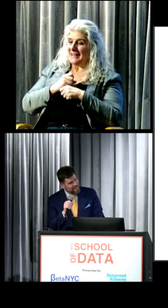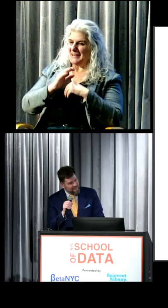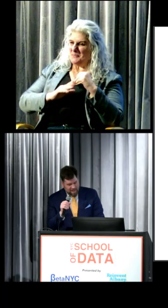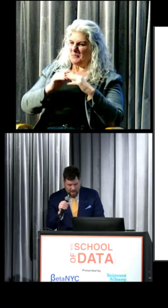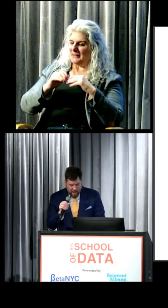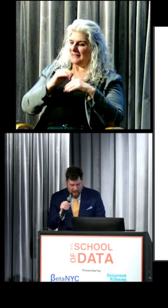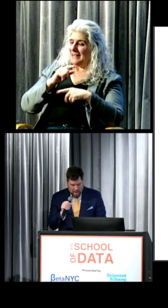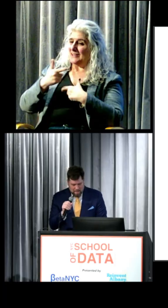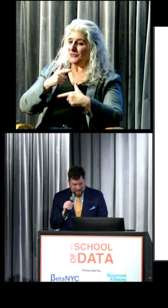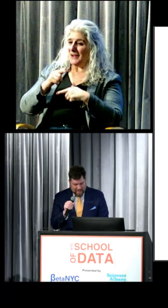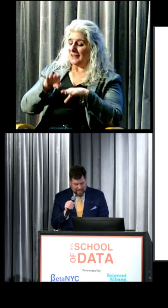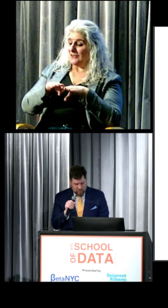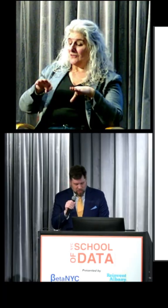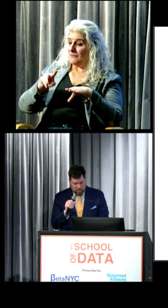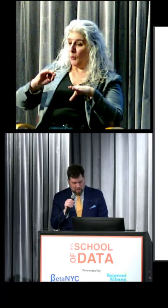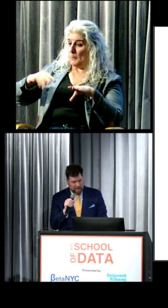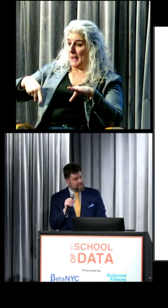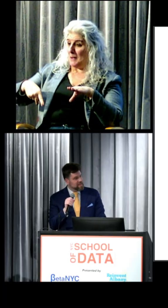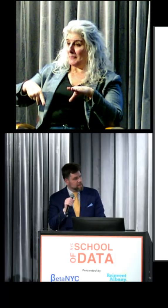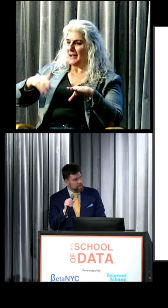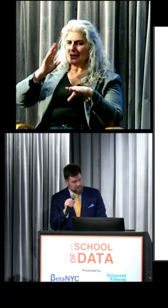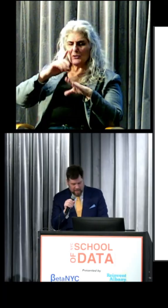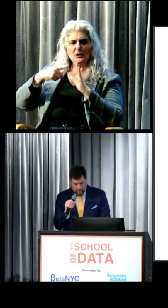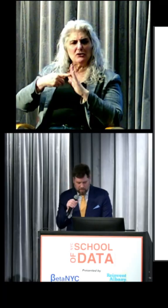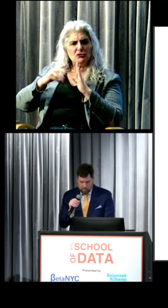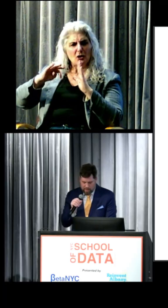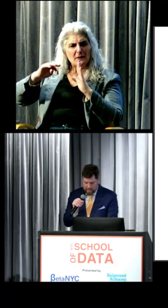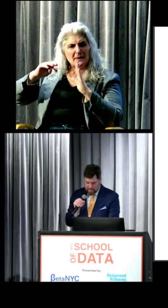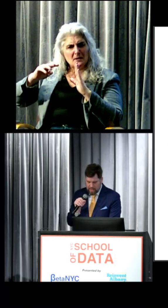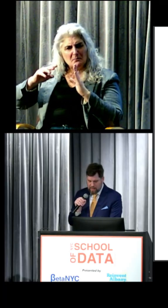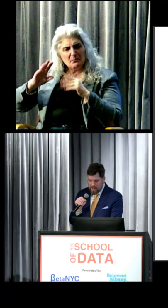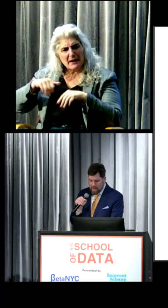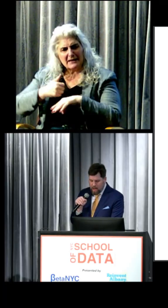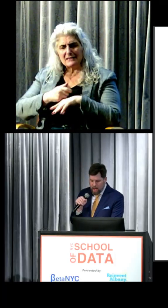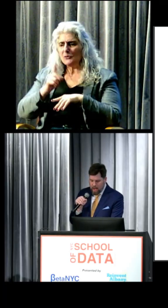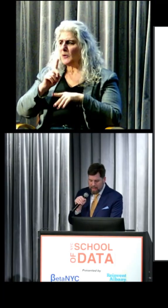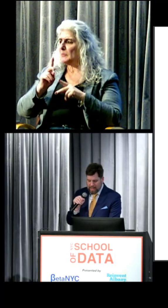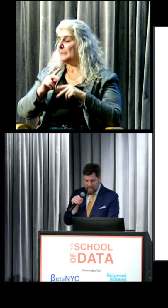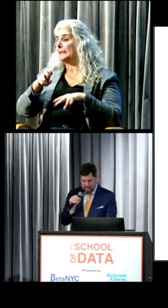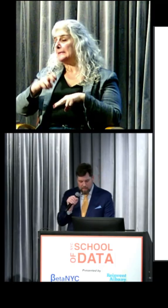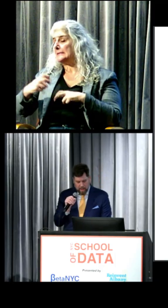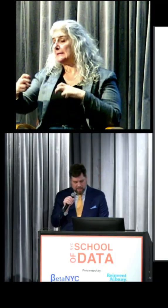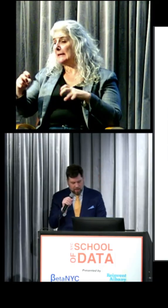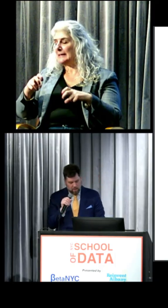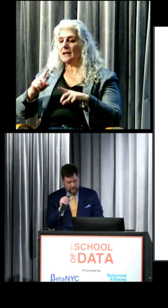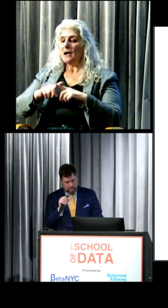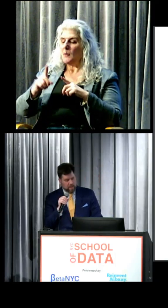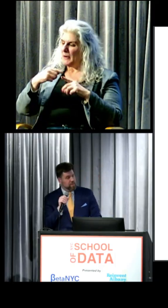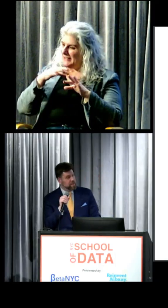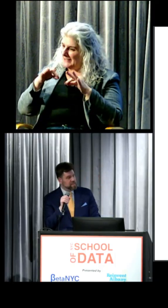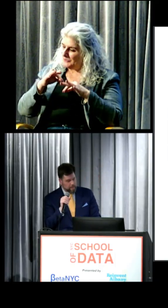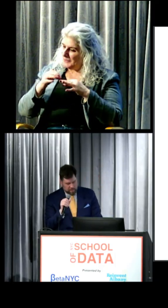You know, we talked endlessly about the different ways to define these systems, the different ways